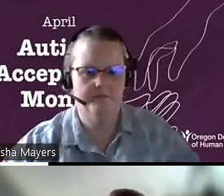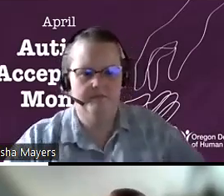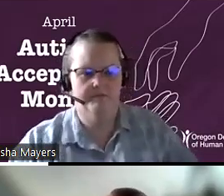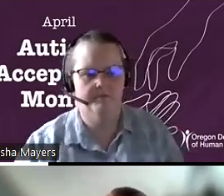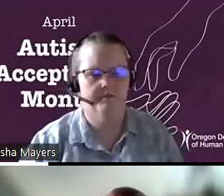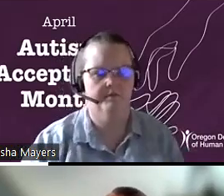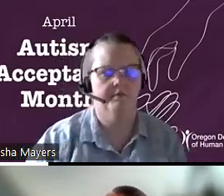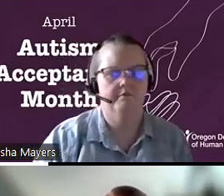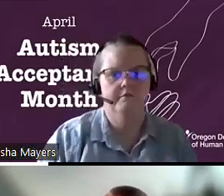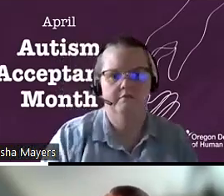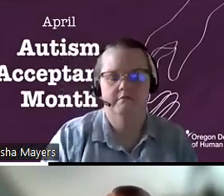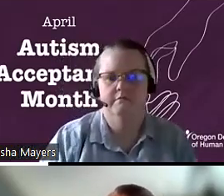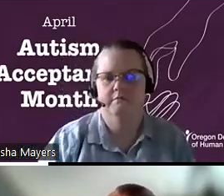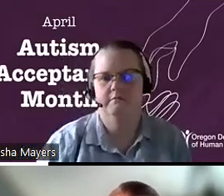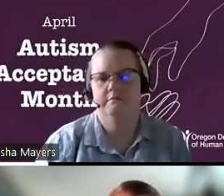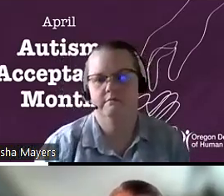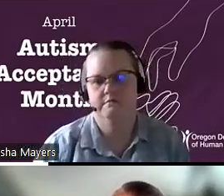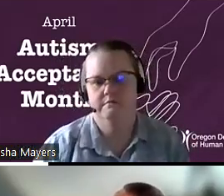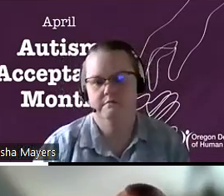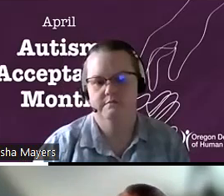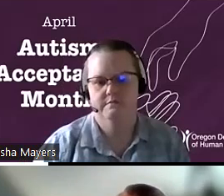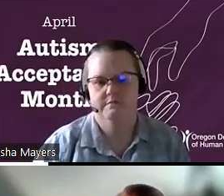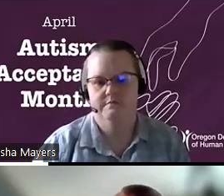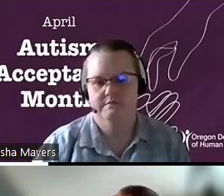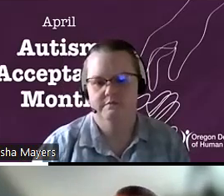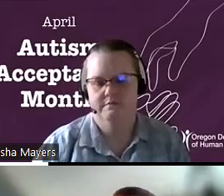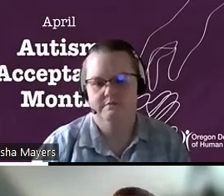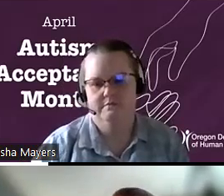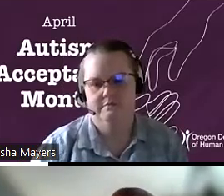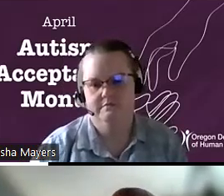ONCE THEY HAD A PLAN ESTABLISHED AND PLAN IN PLACE WITH THE FAMILY, THIS WOULD ALLOW